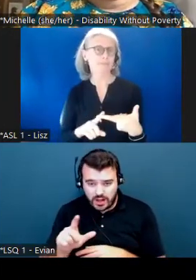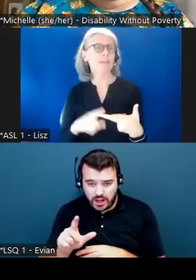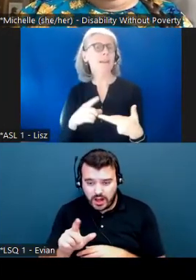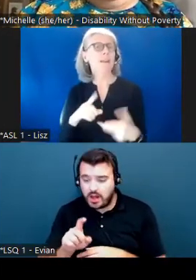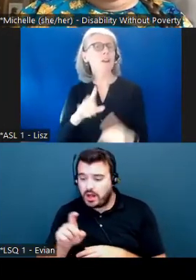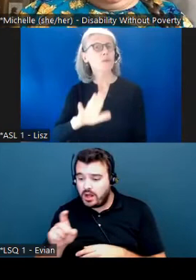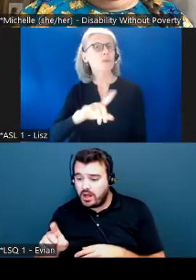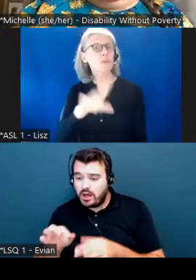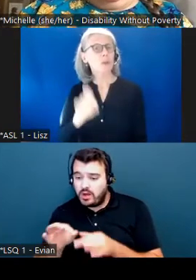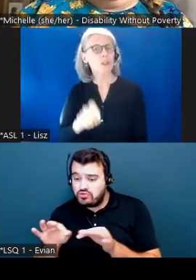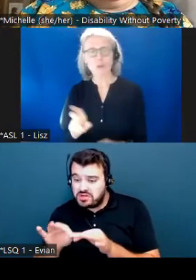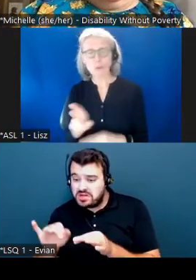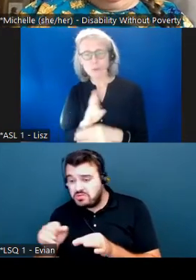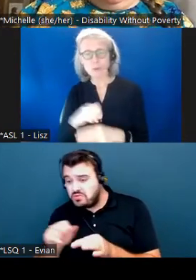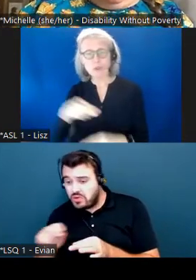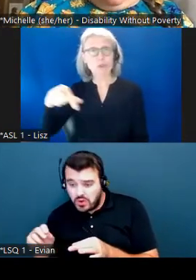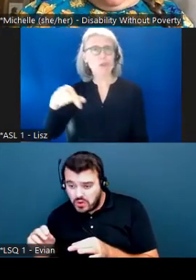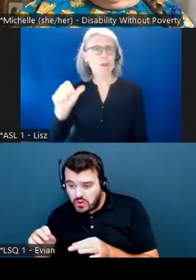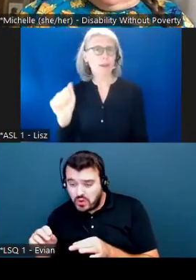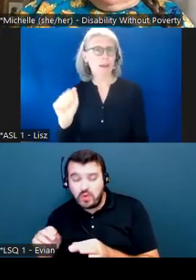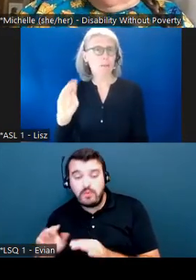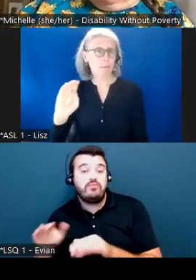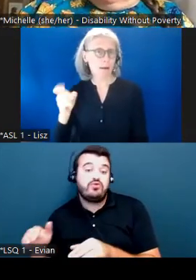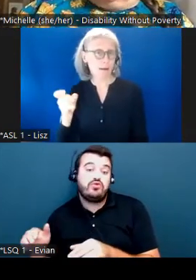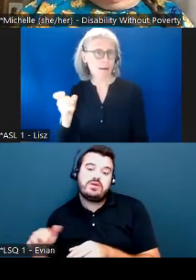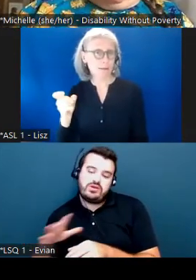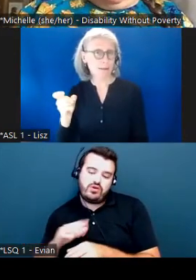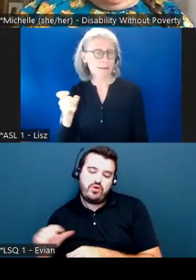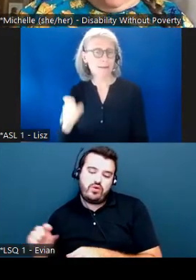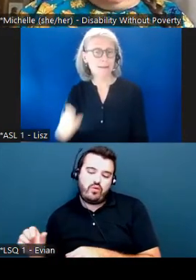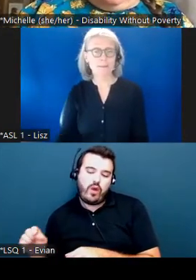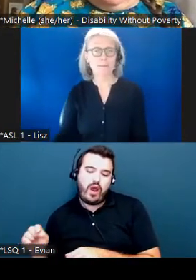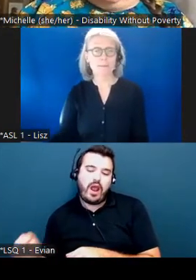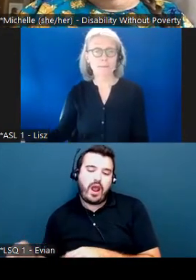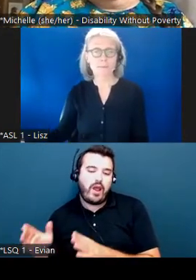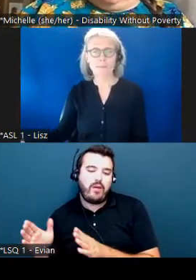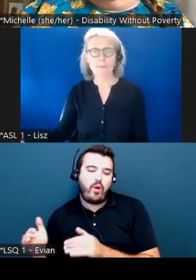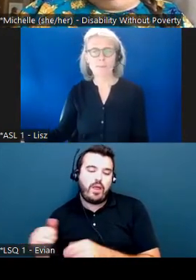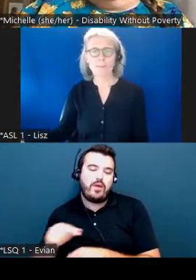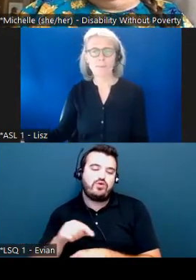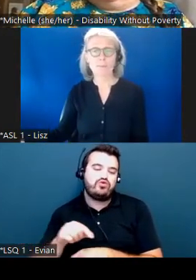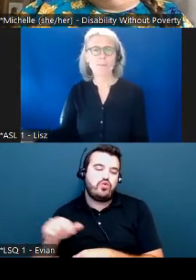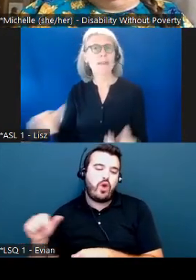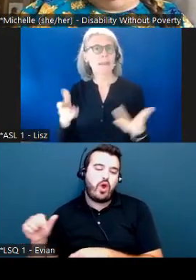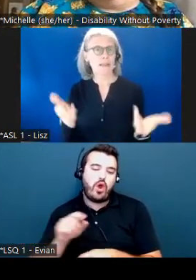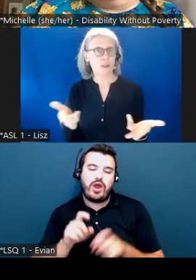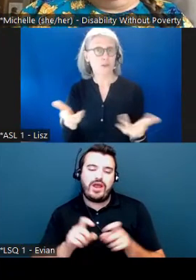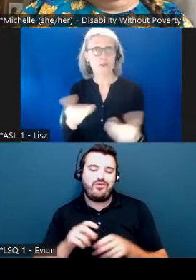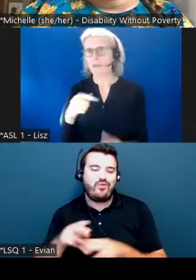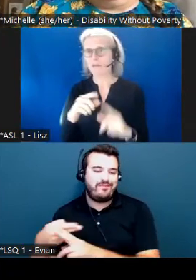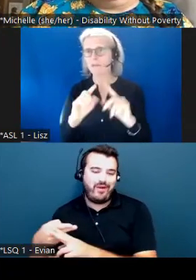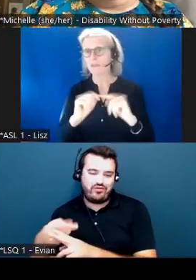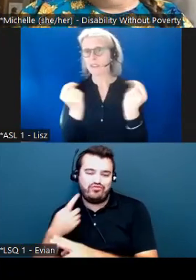IN THE Q & A BOX. OUR TEAM MEMBERS ARE ON HAND TO HELP YOU WITH ANY TECHNICAL DIFFICULTIES